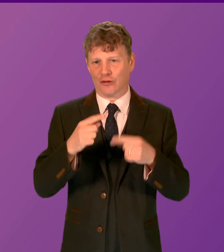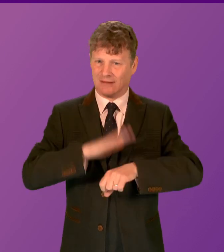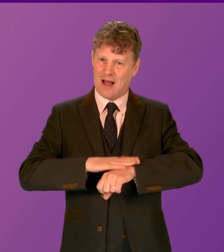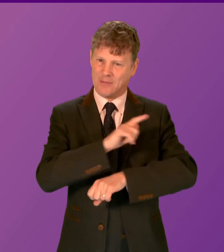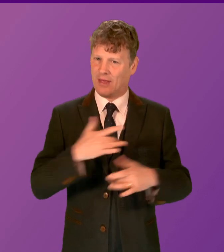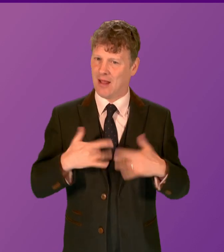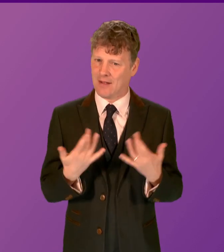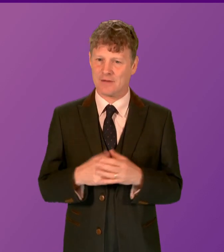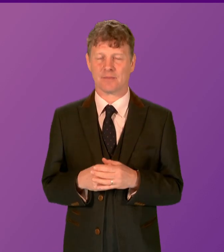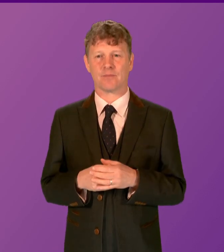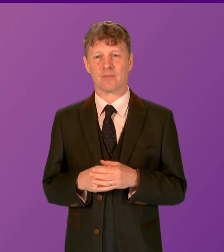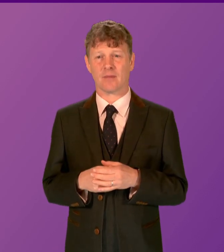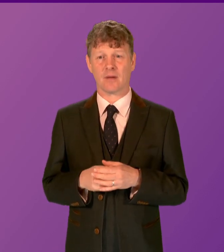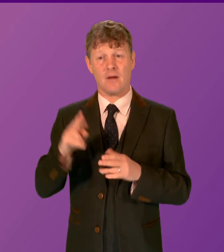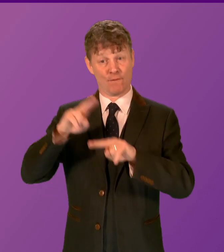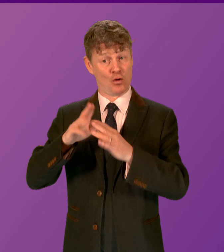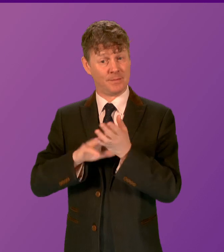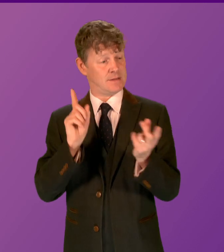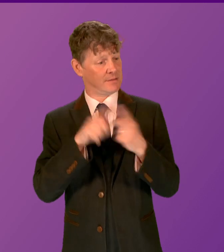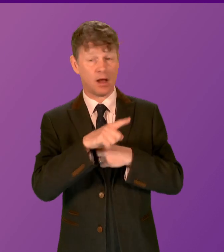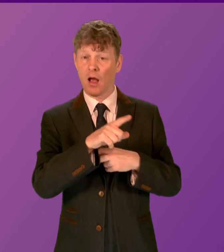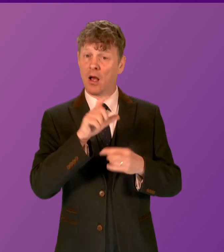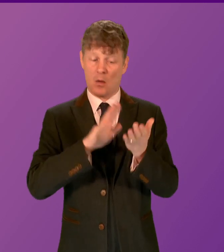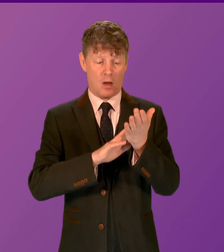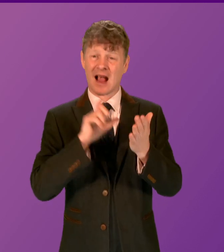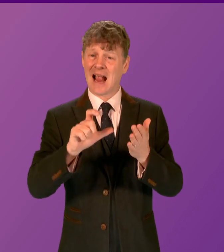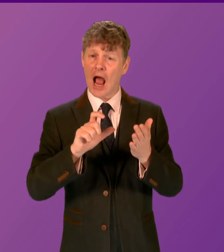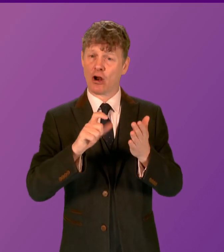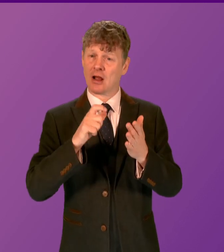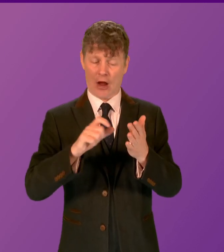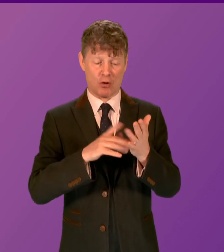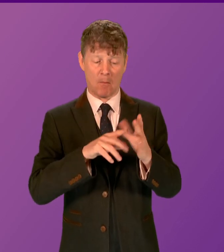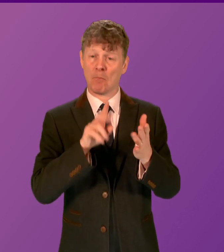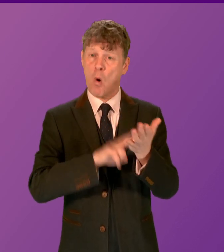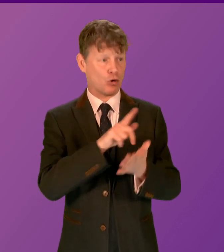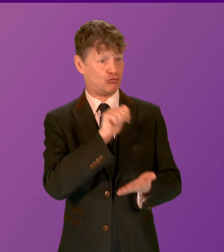Carol Mochan is right to raise that issue. We do not want anybody waiting longer to access healthcare than they have to.